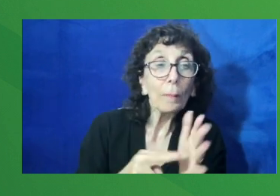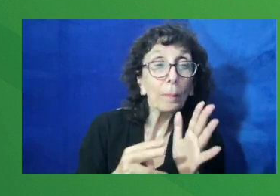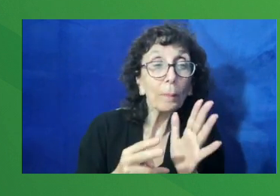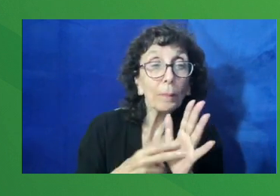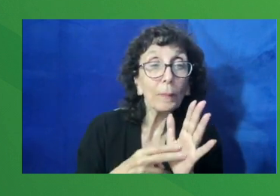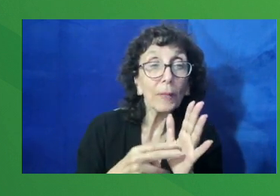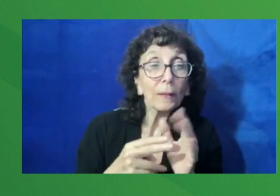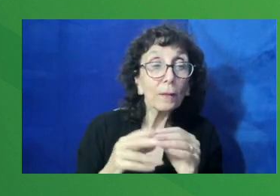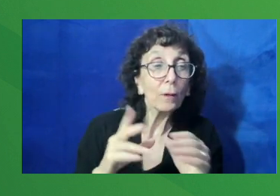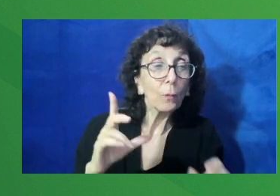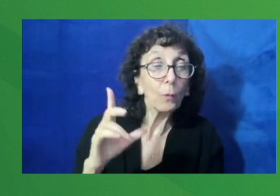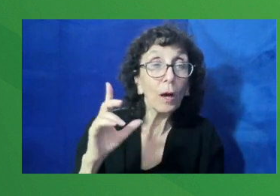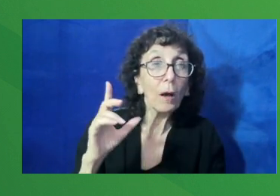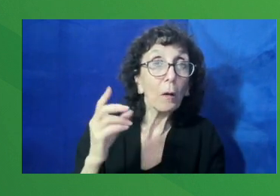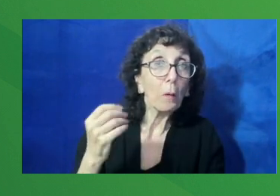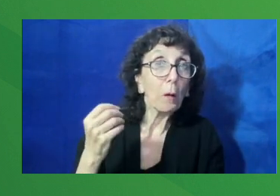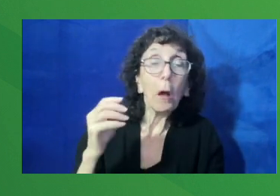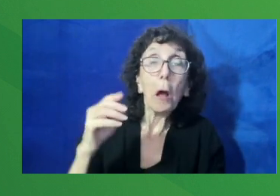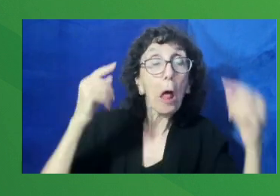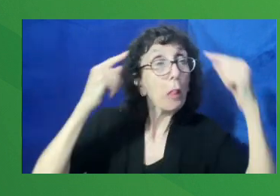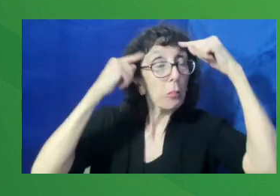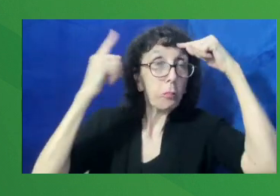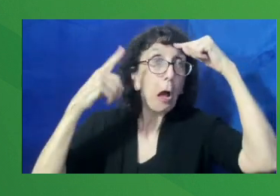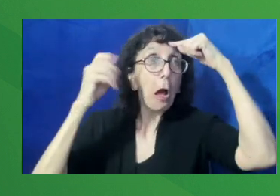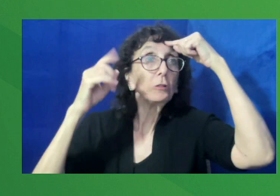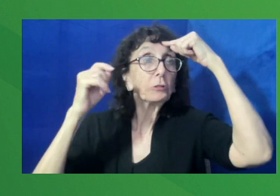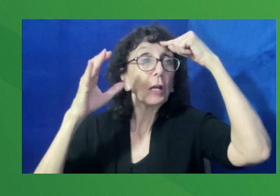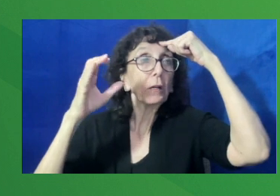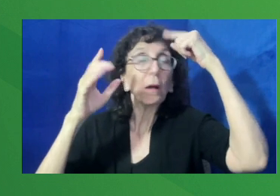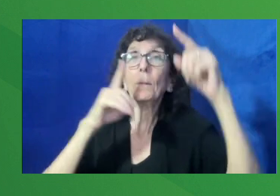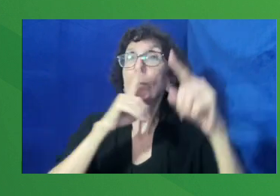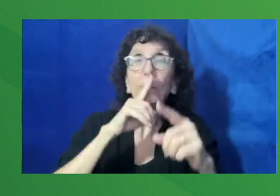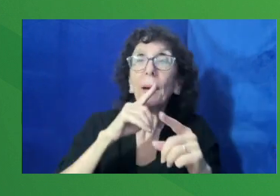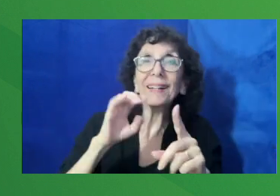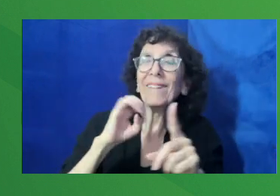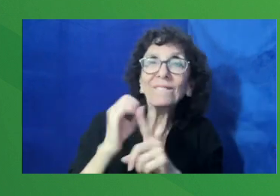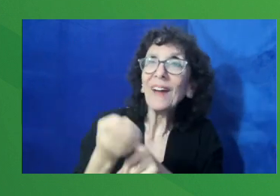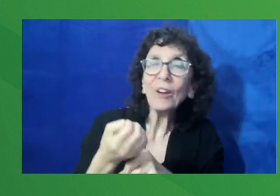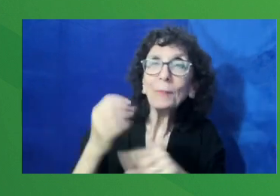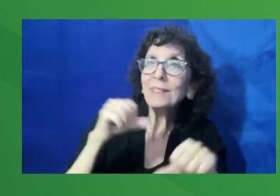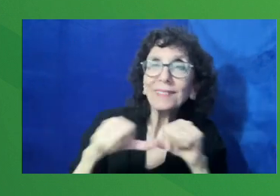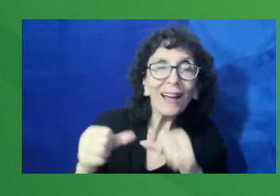not necessarily of sound ecology. So, could you live this way for a really long time?